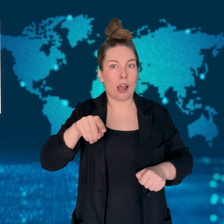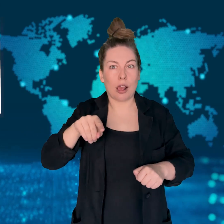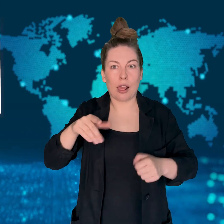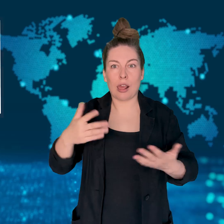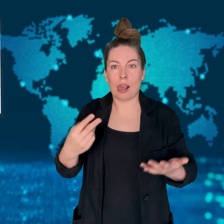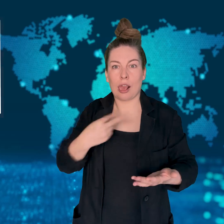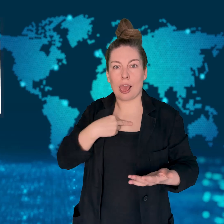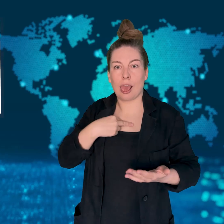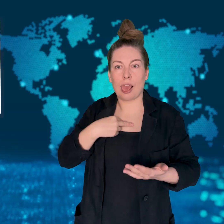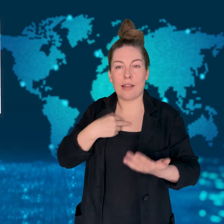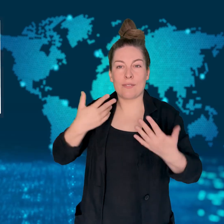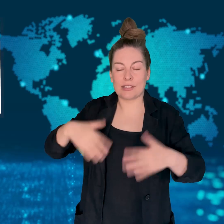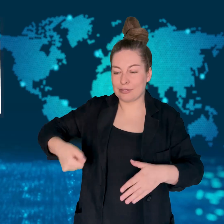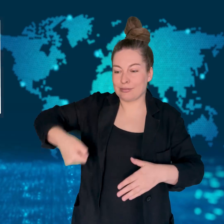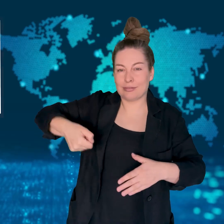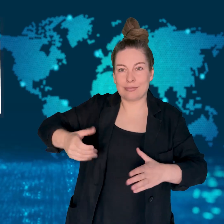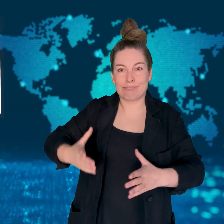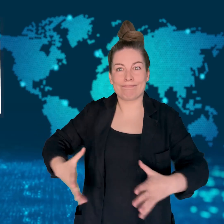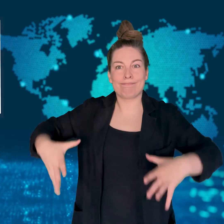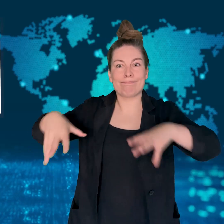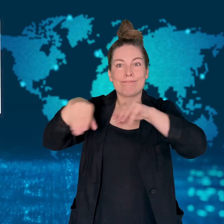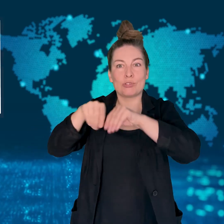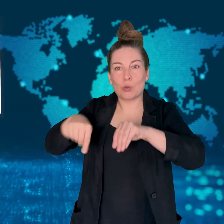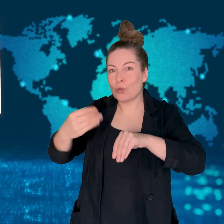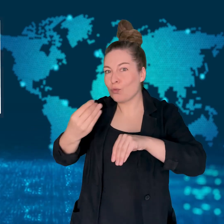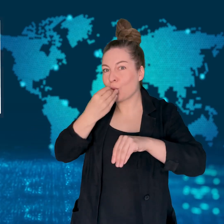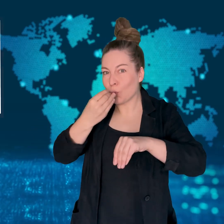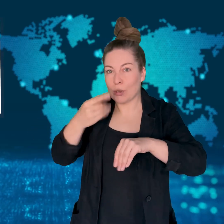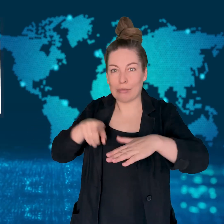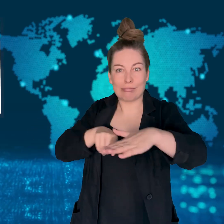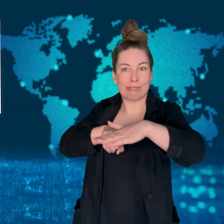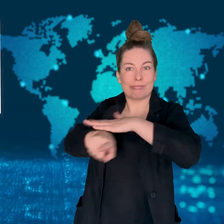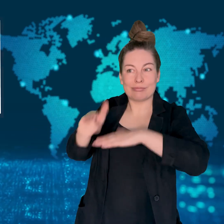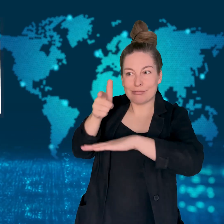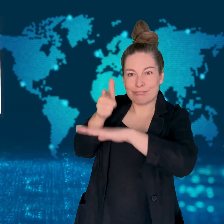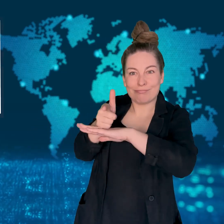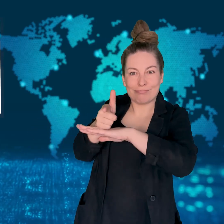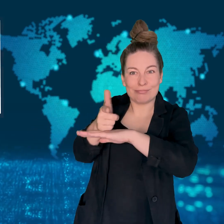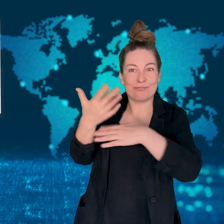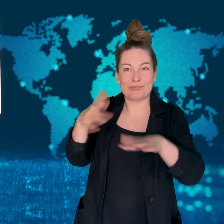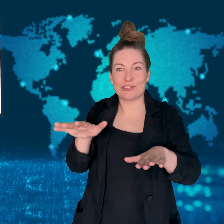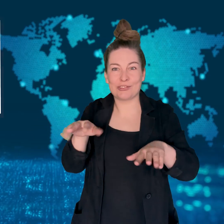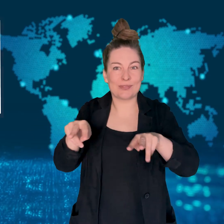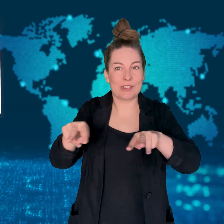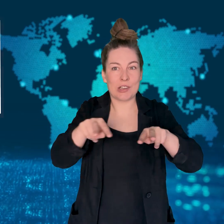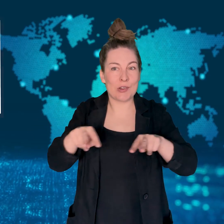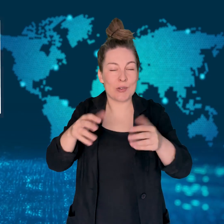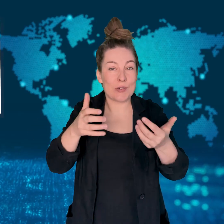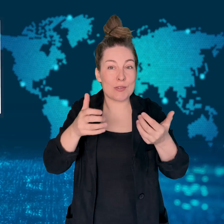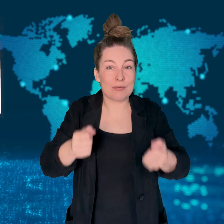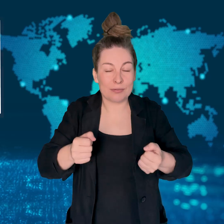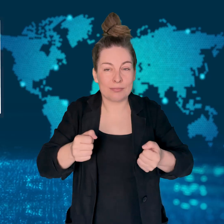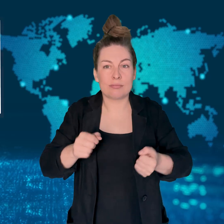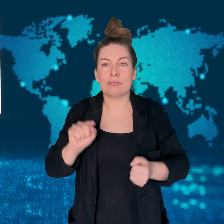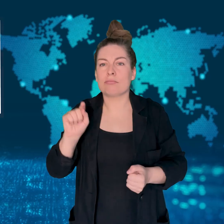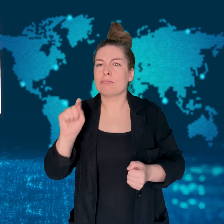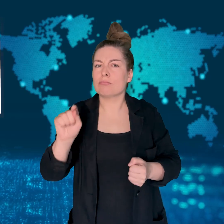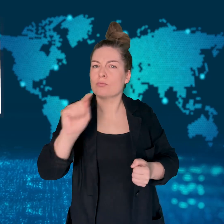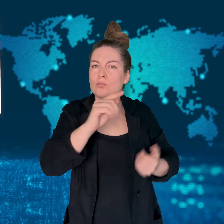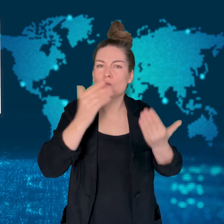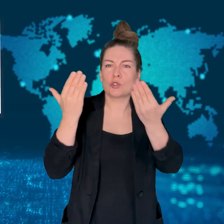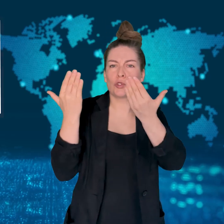how religious leaders have been inspecting restaurants.